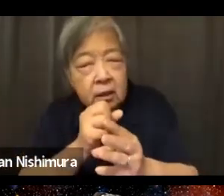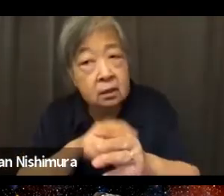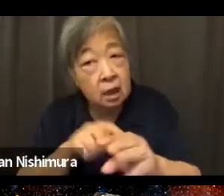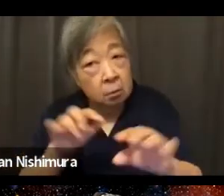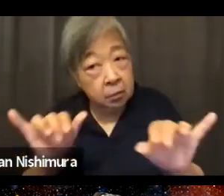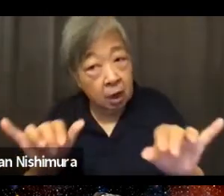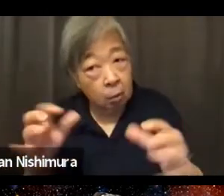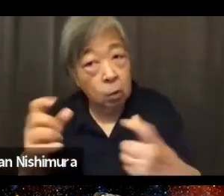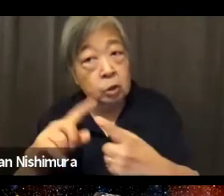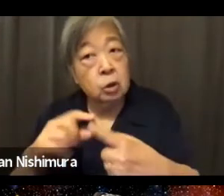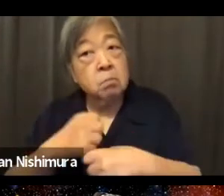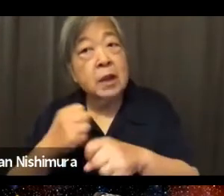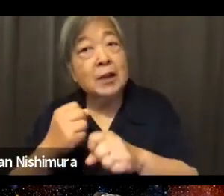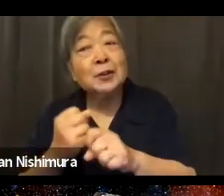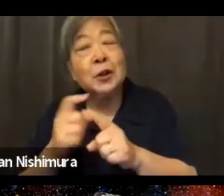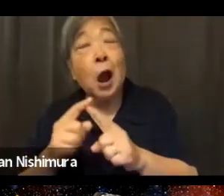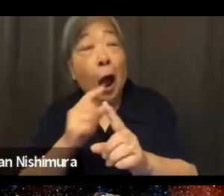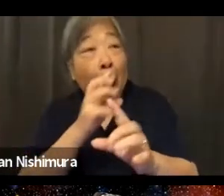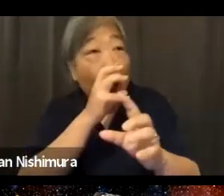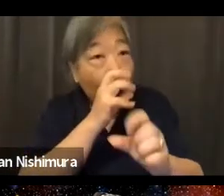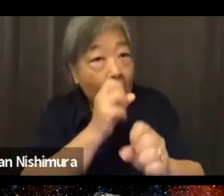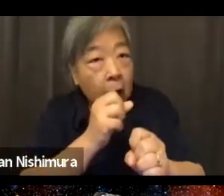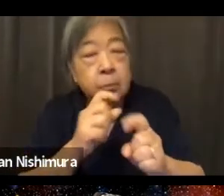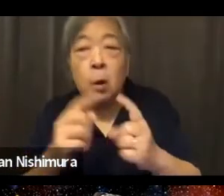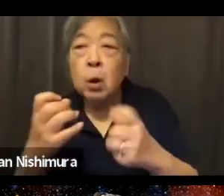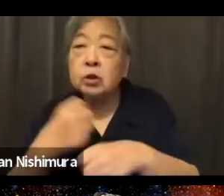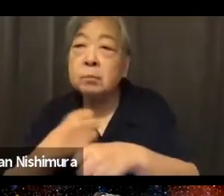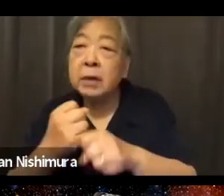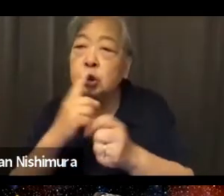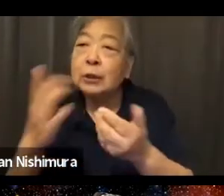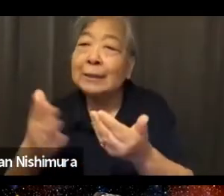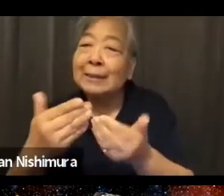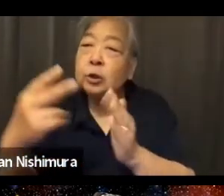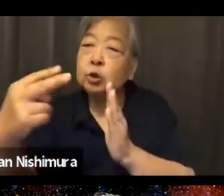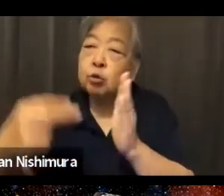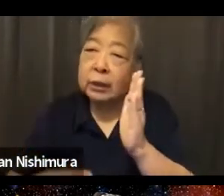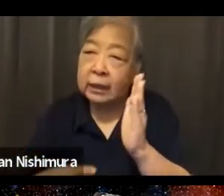at the expense of readability so thinking through what that looks like for someone that